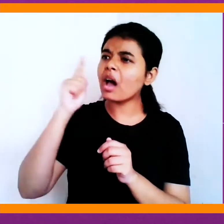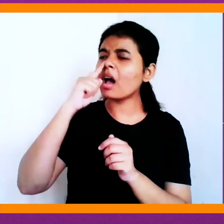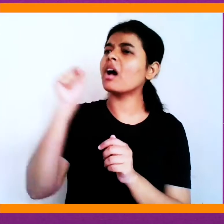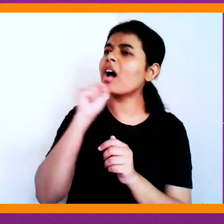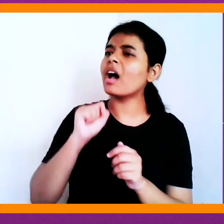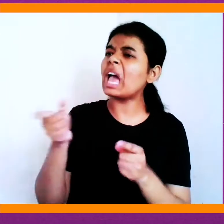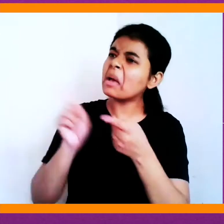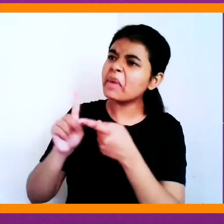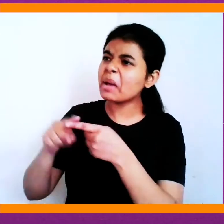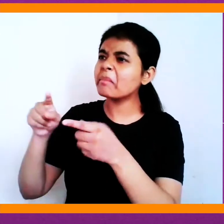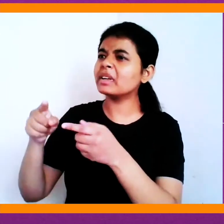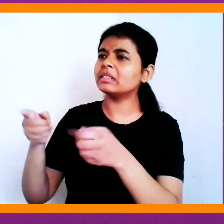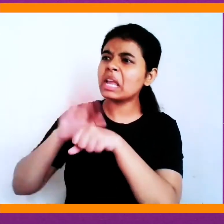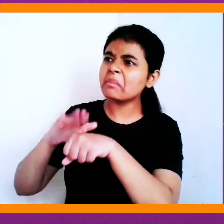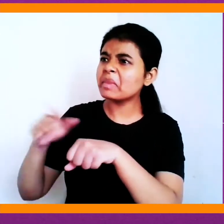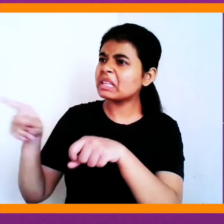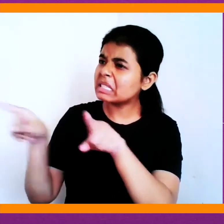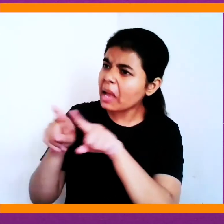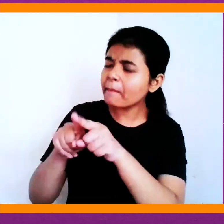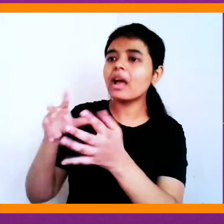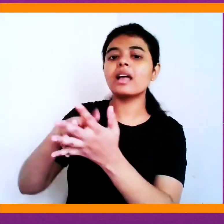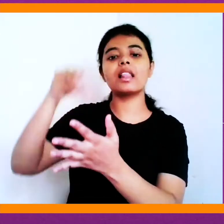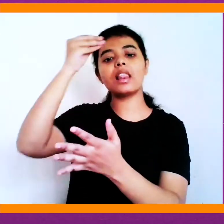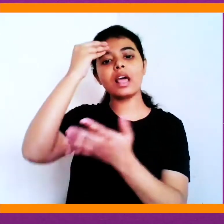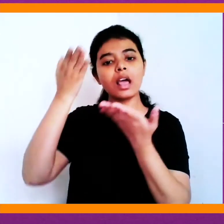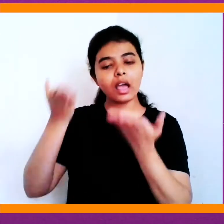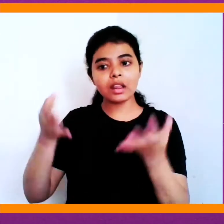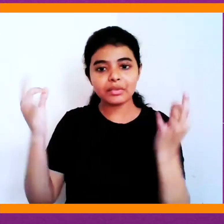may have one period and may not have a period for about six months to one year and then pretty much